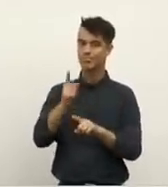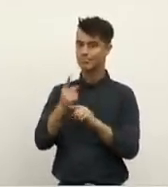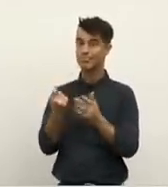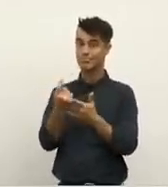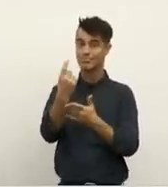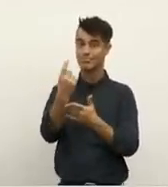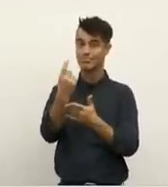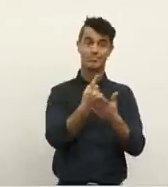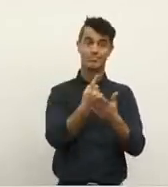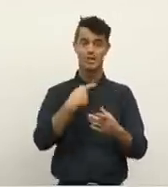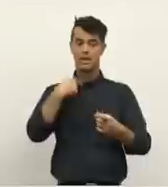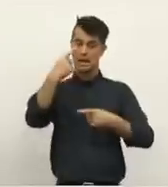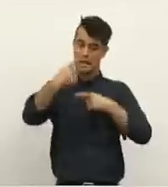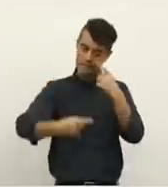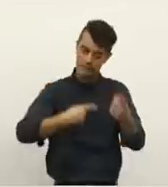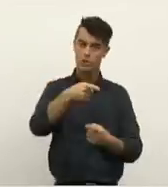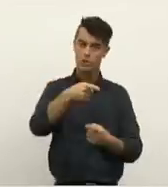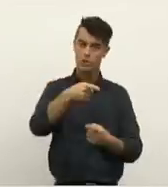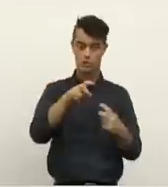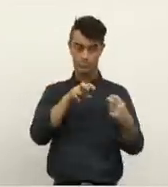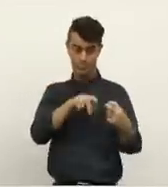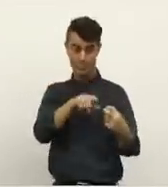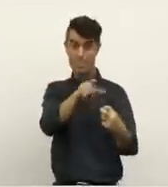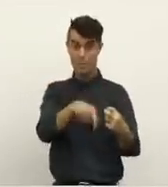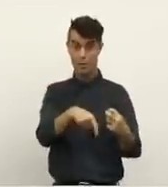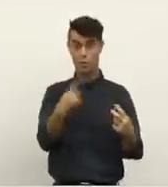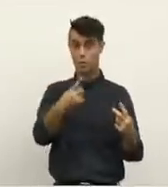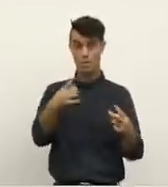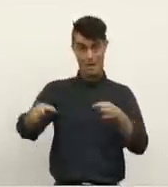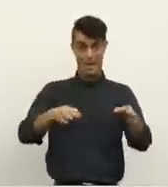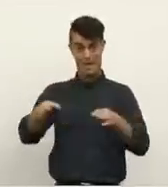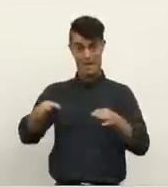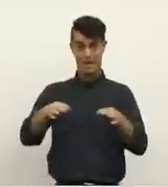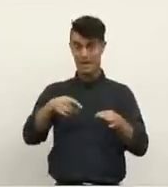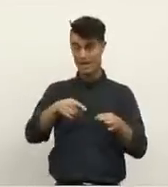what a piece of adaptive technology is for. And to be really clear about that,